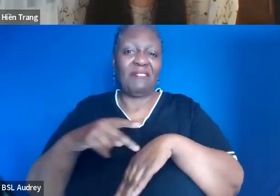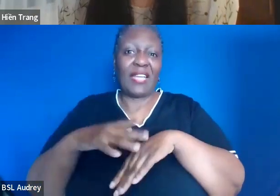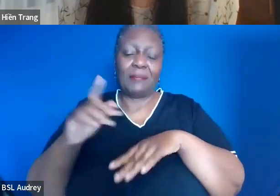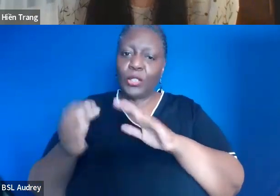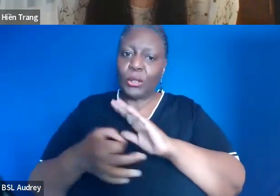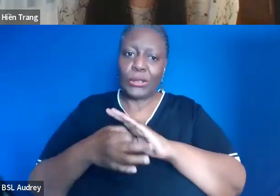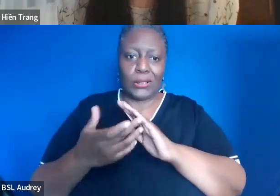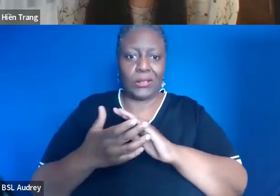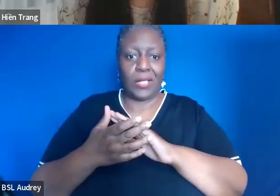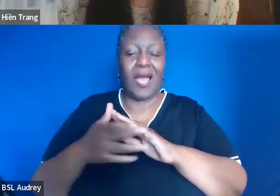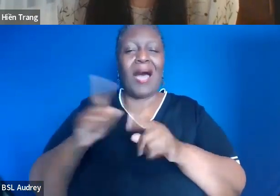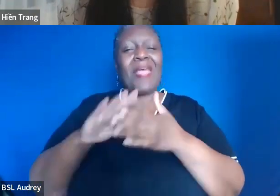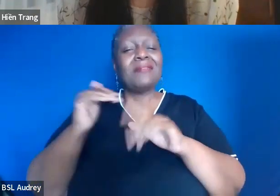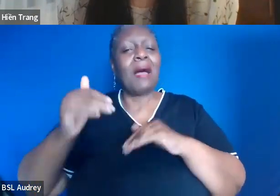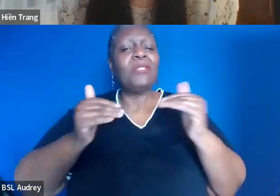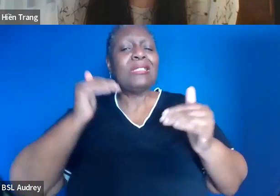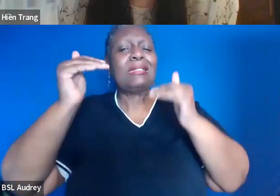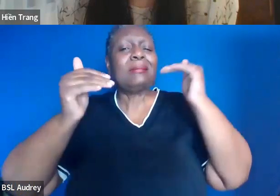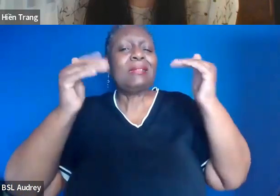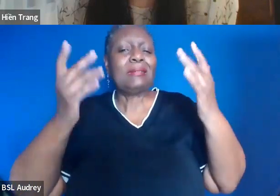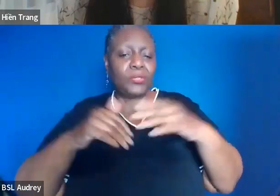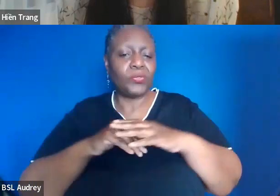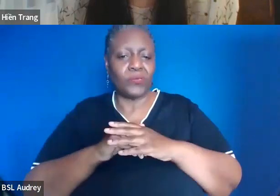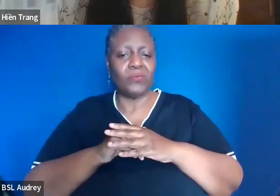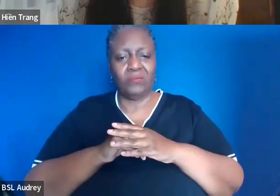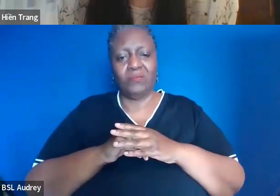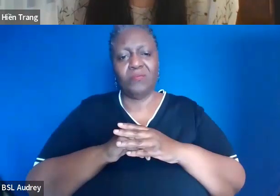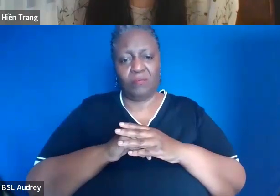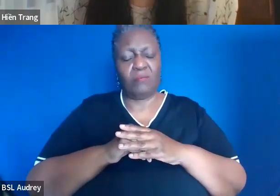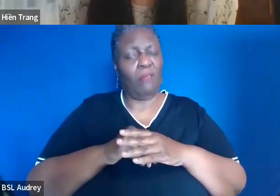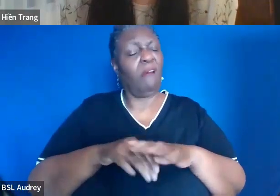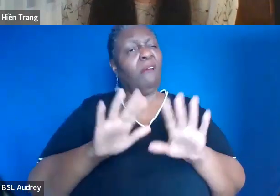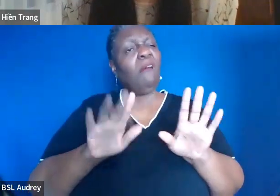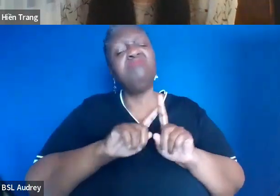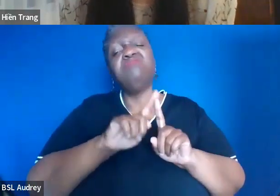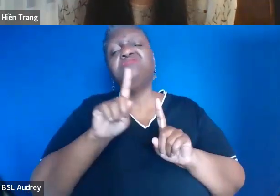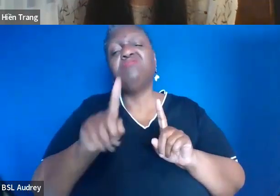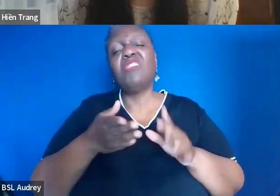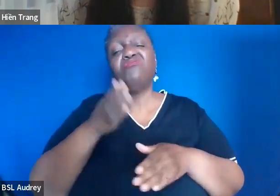honest because I was a teenager and and losing it and then oddly enough after traveling for a bit in